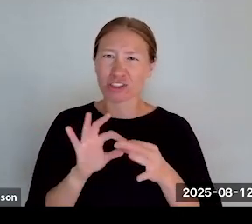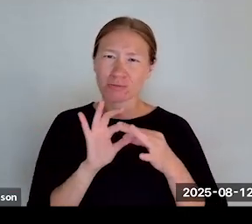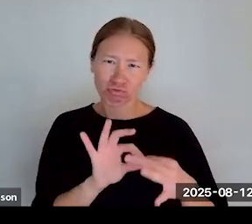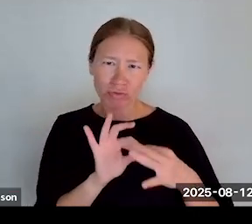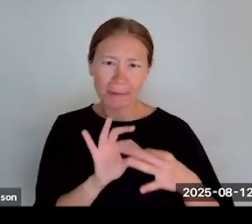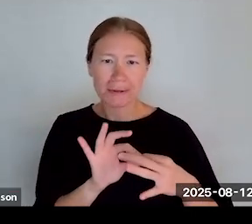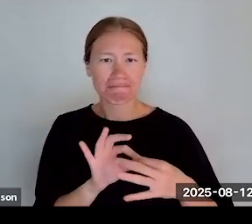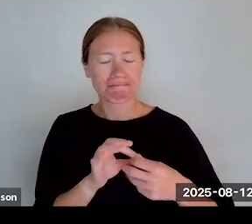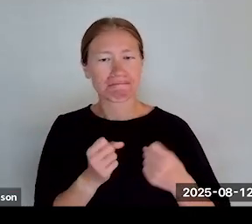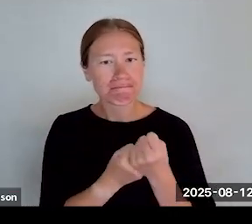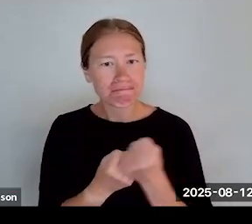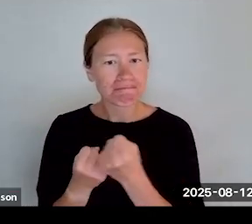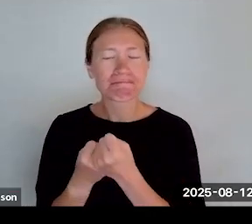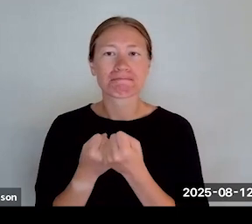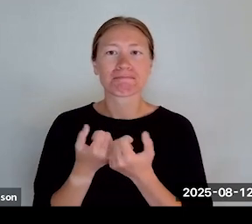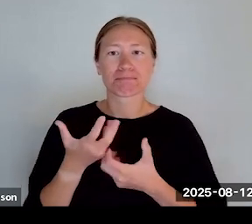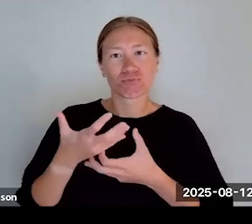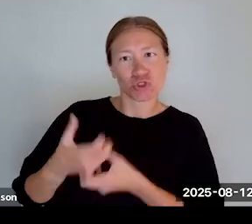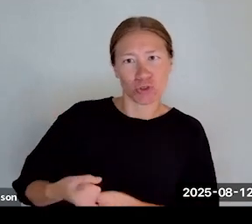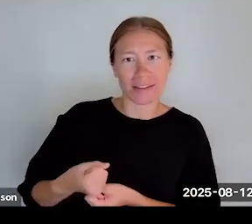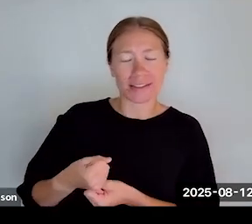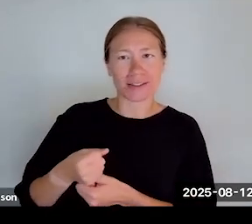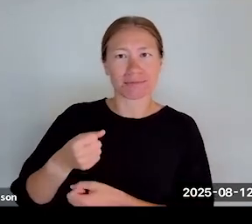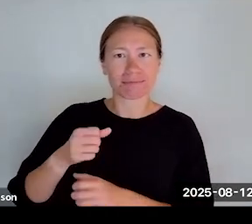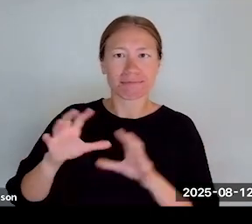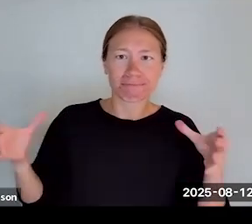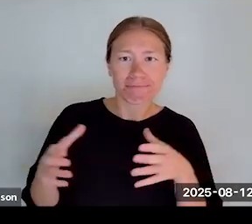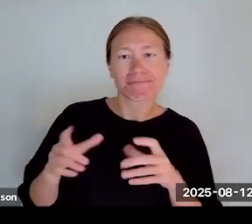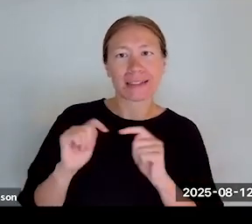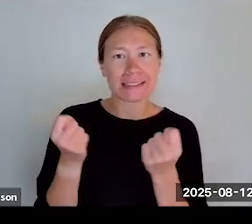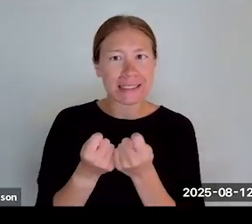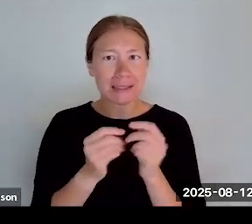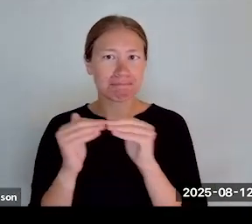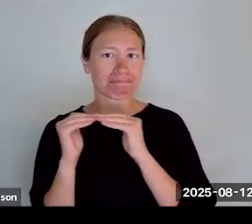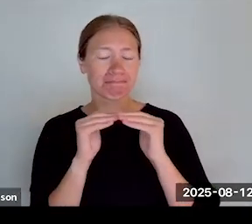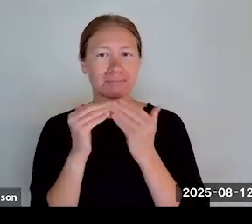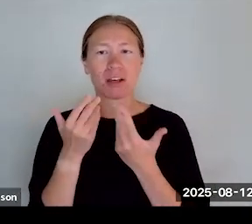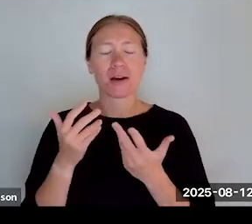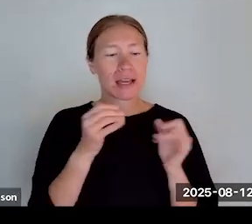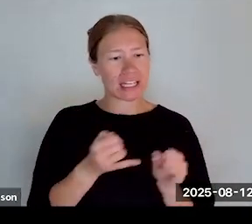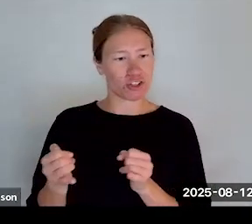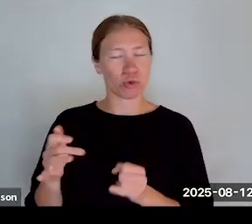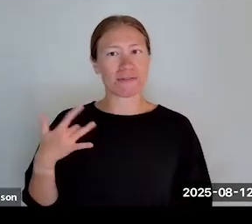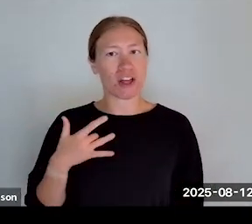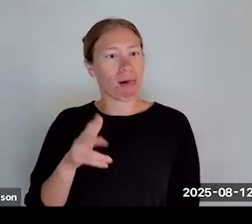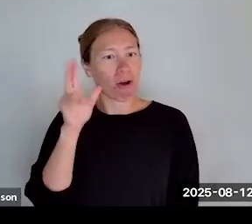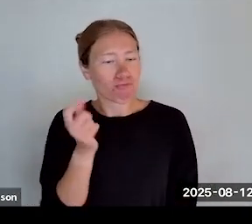among team members and colleagues. When individuals feel heard and appreciated, it fosters a more efficient, positive,